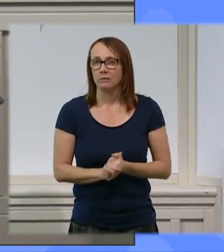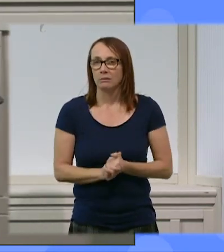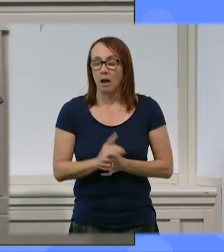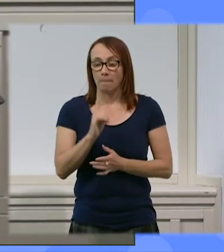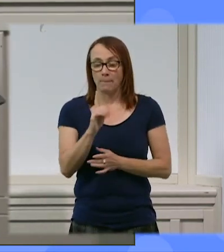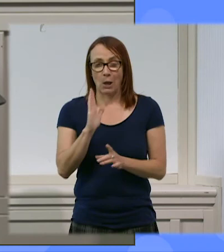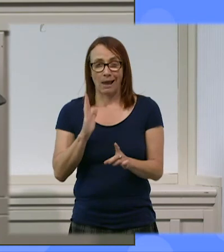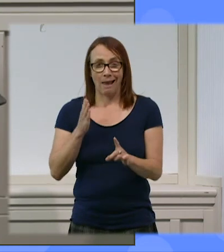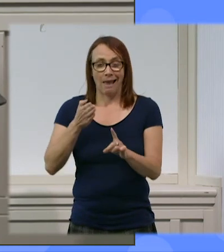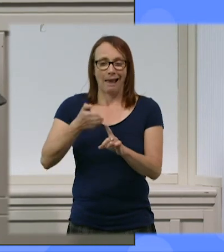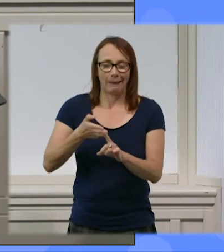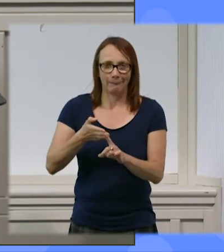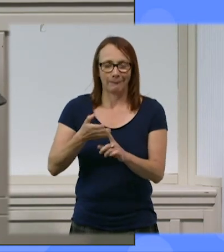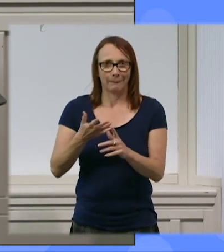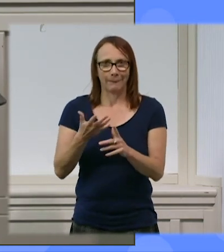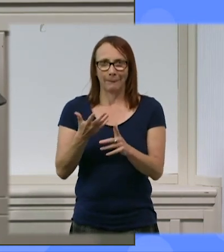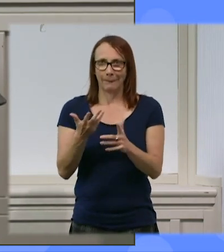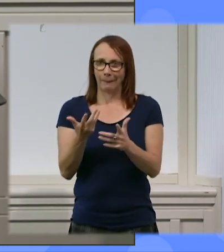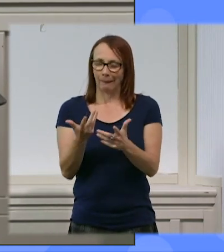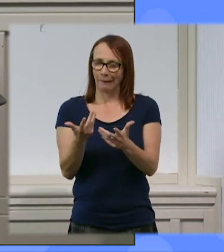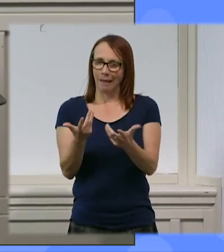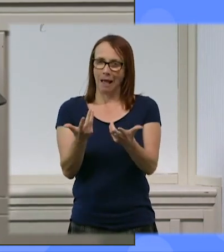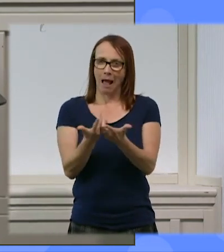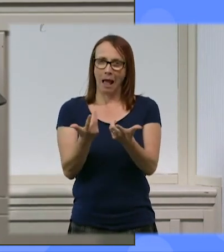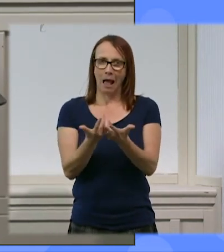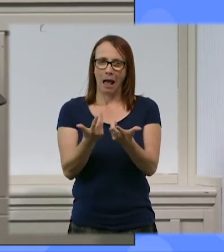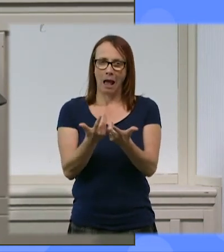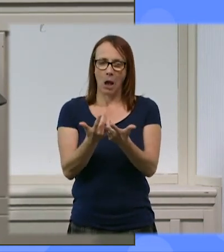how do we get to the point where essentially car ownership is cheaper